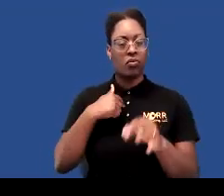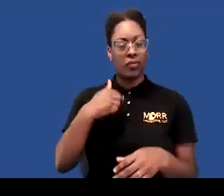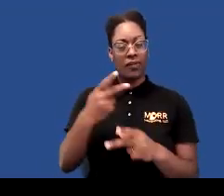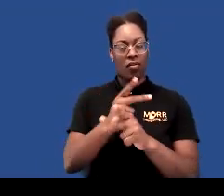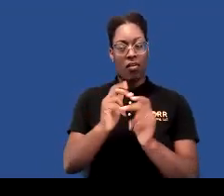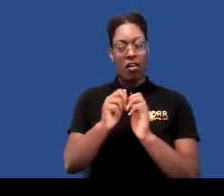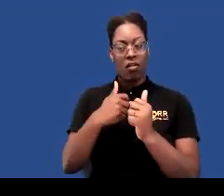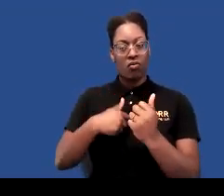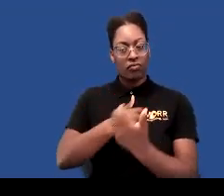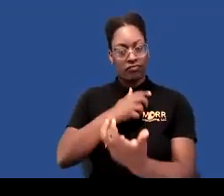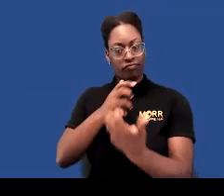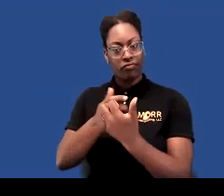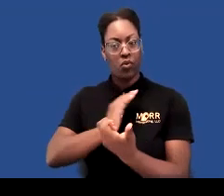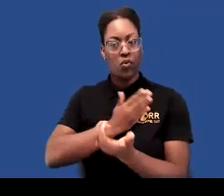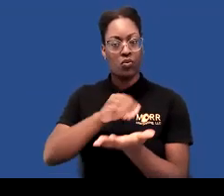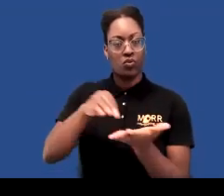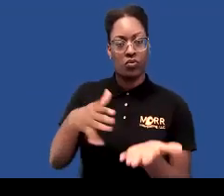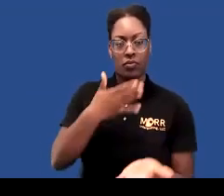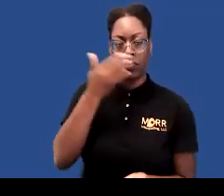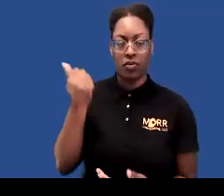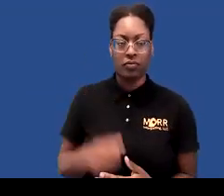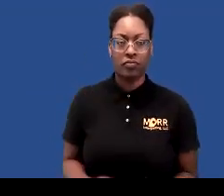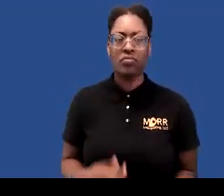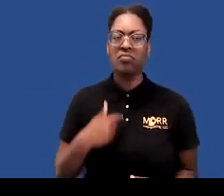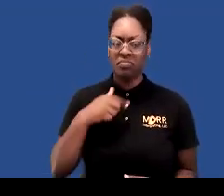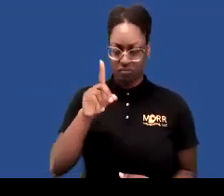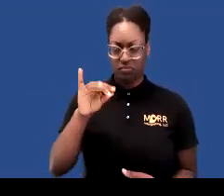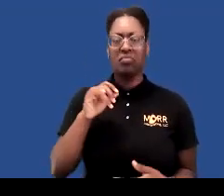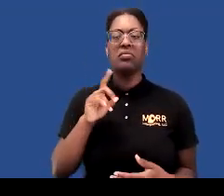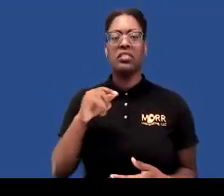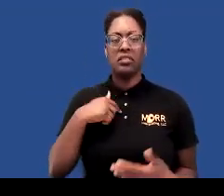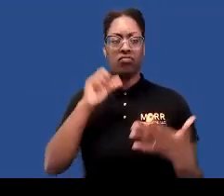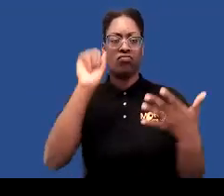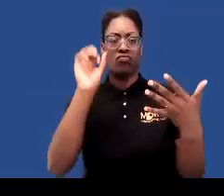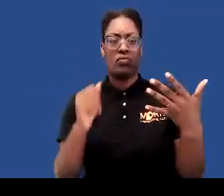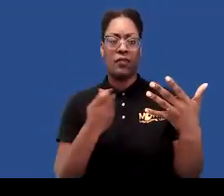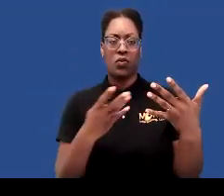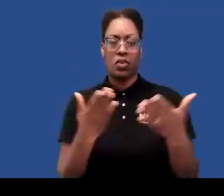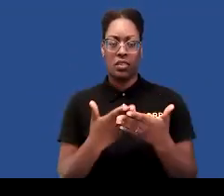we don't yet have a full grasp of about asynchronous writing center consultations. We're not sure what best practices there are,